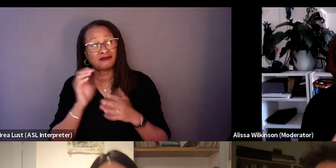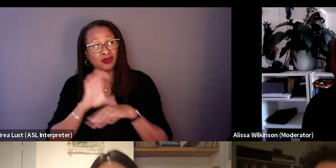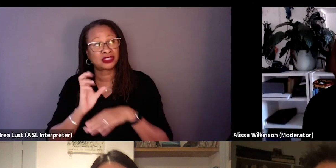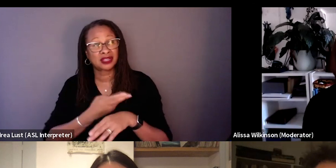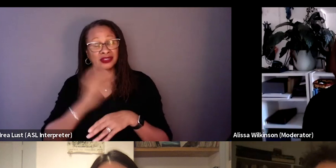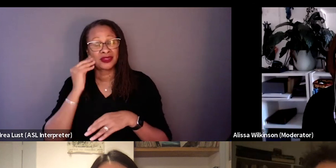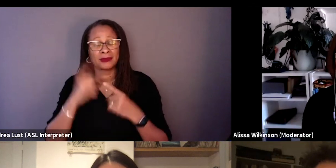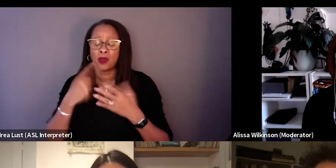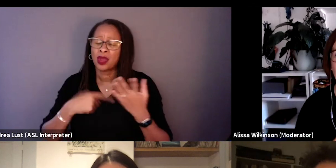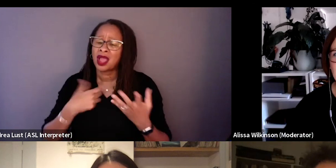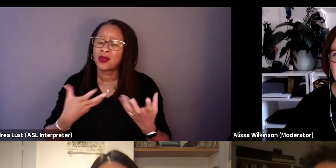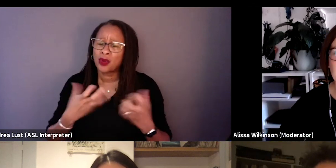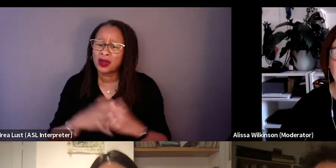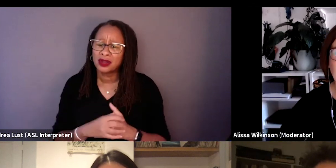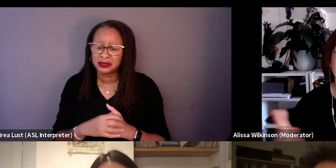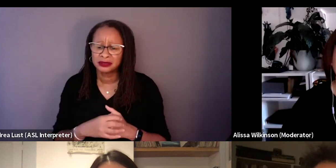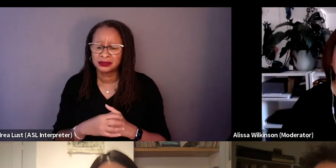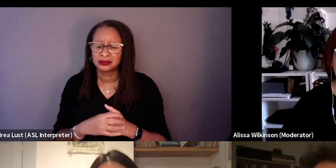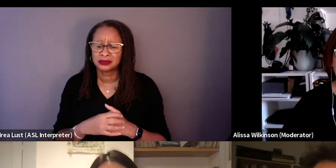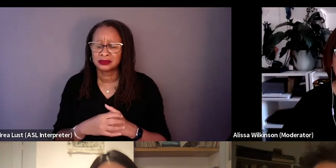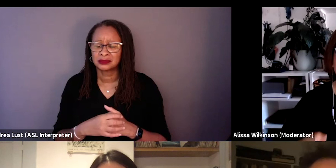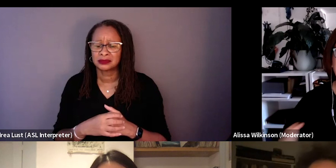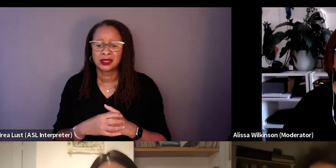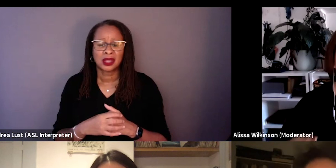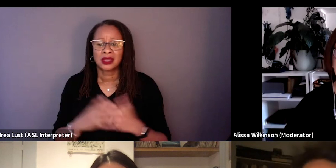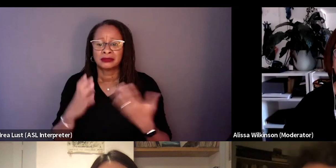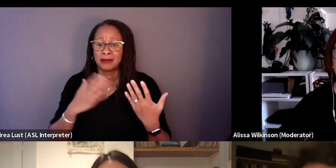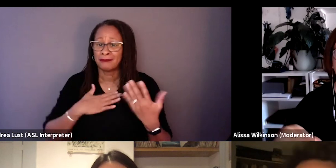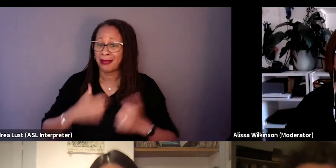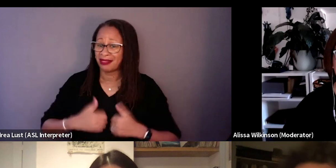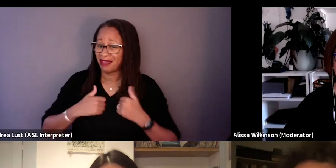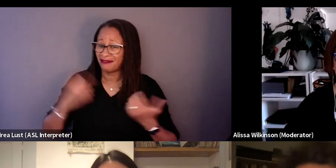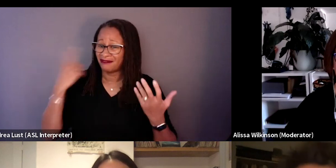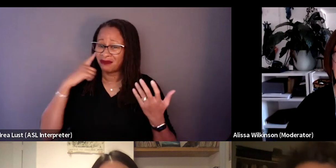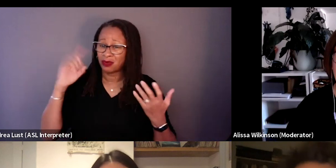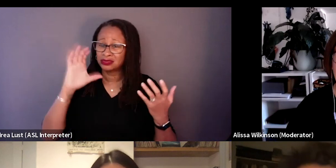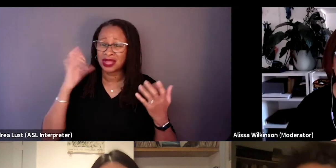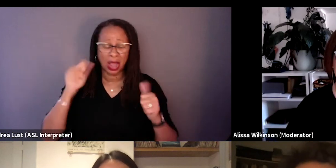Why, you know, what, what am I looking for in my life and how do I fit into this story as well?